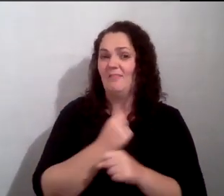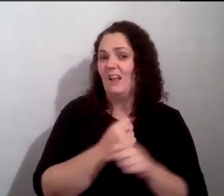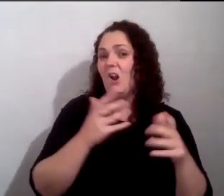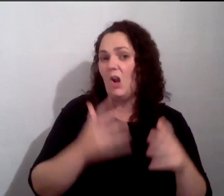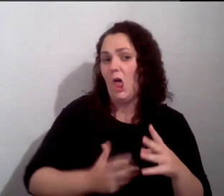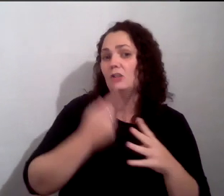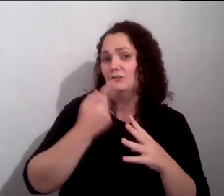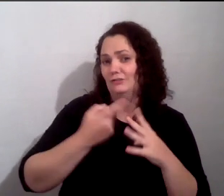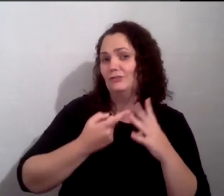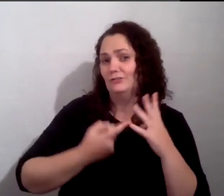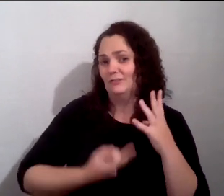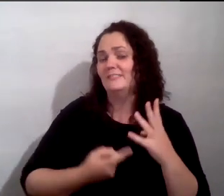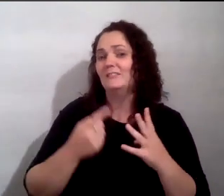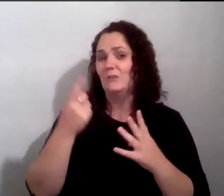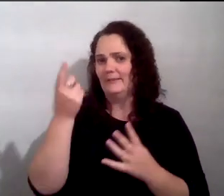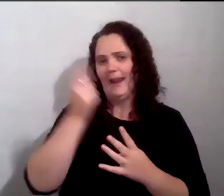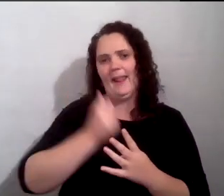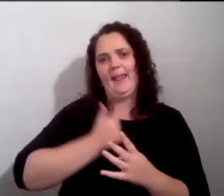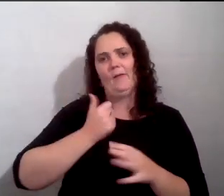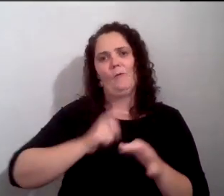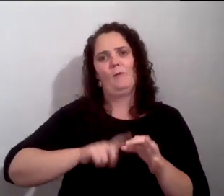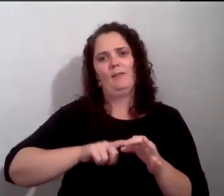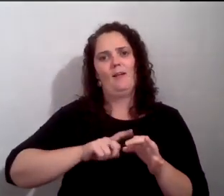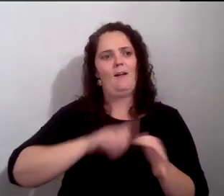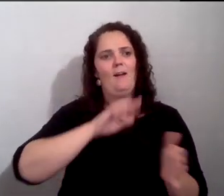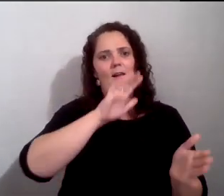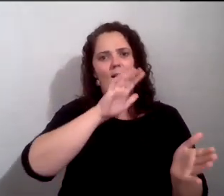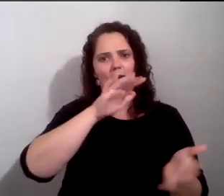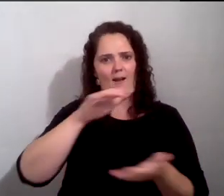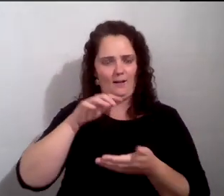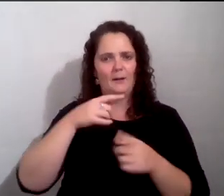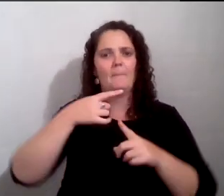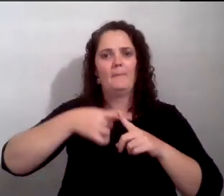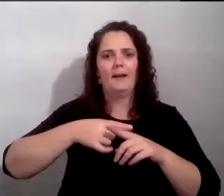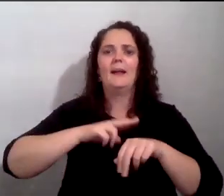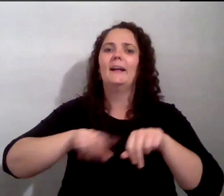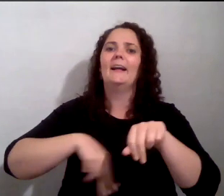now been collected avidly by our state and national institutions.